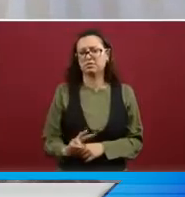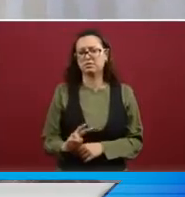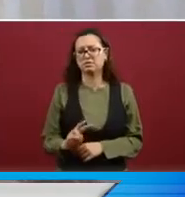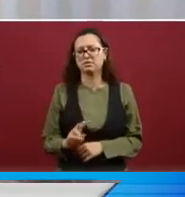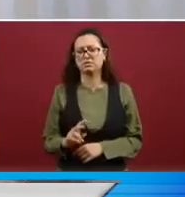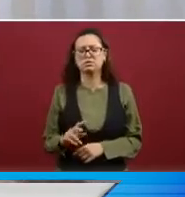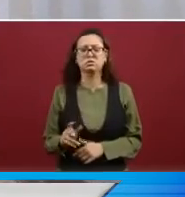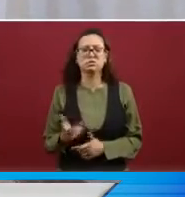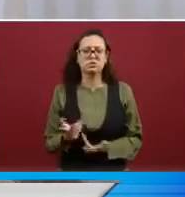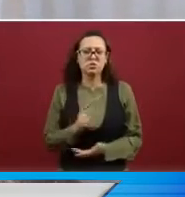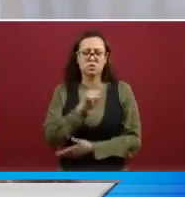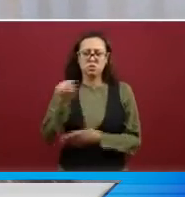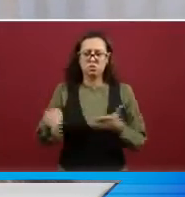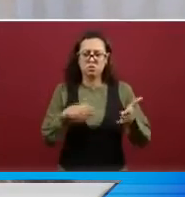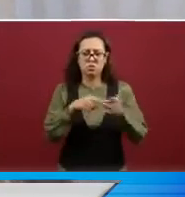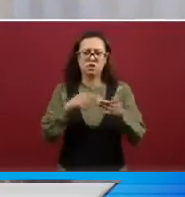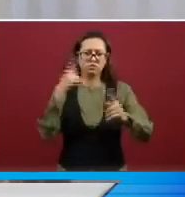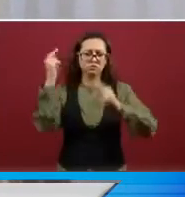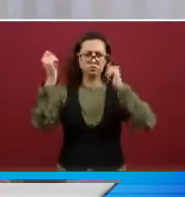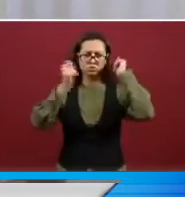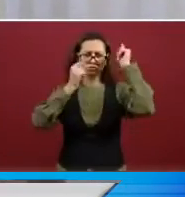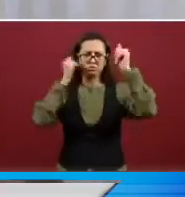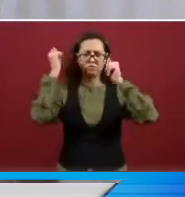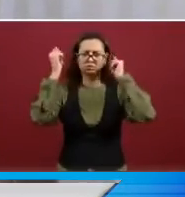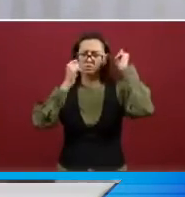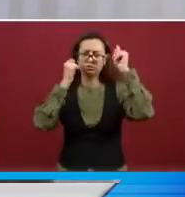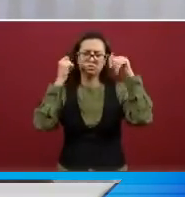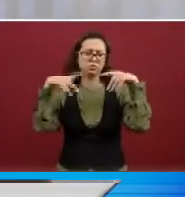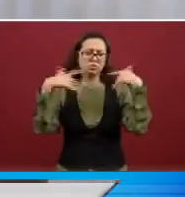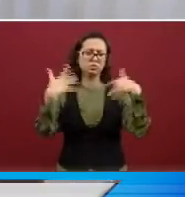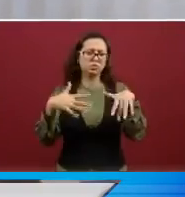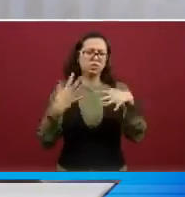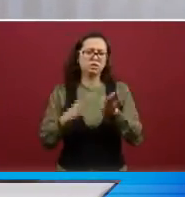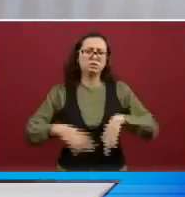a support program is carried out in popular areas for the urban development of the area